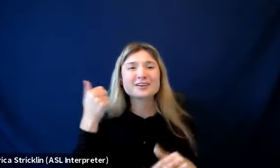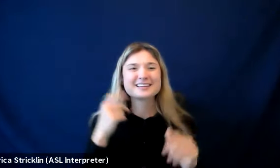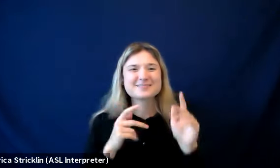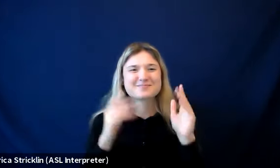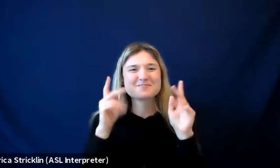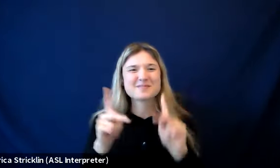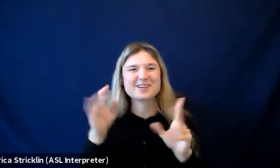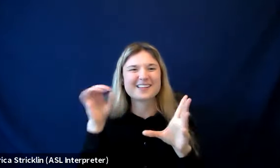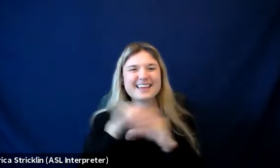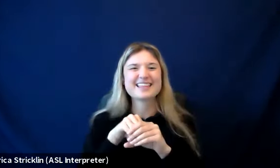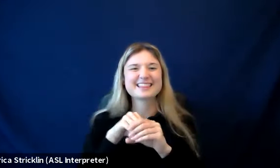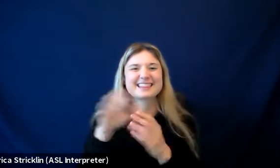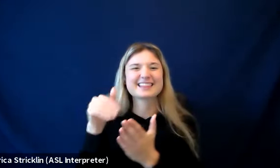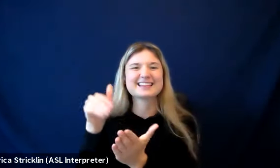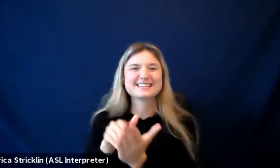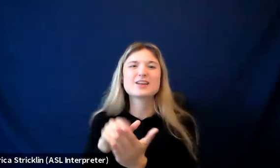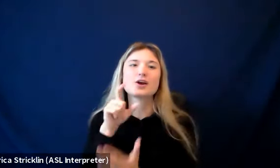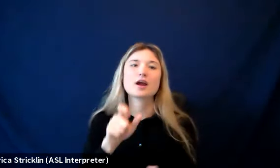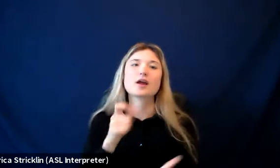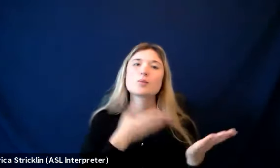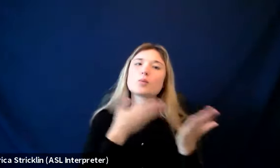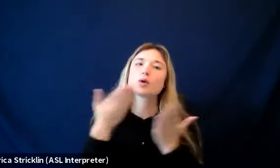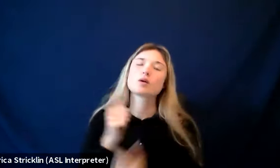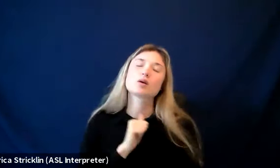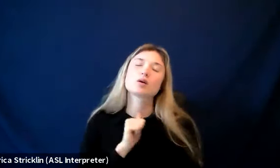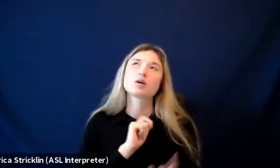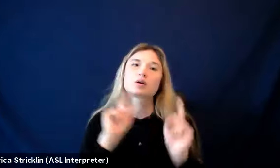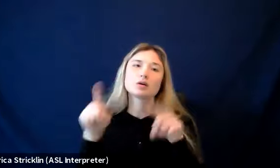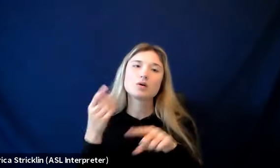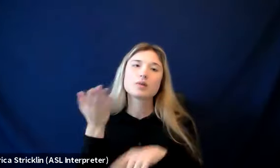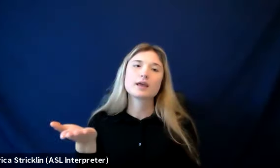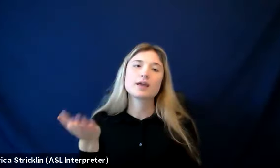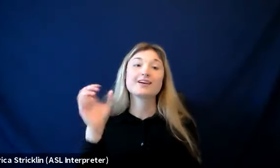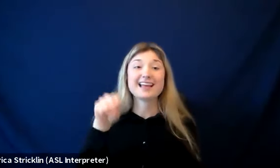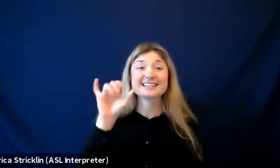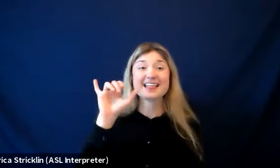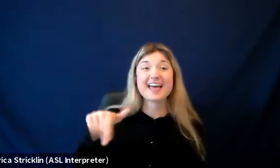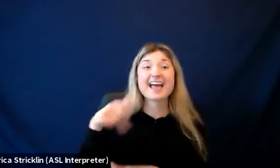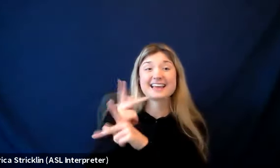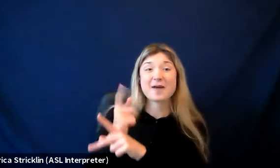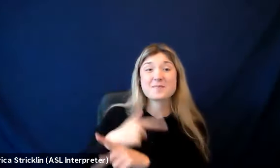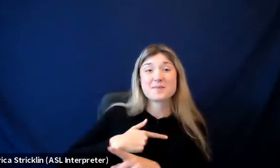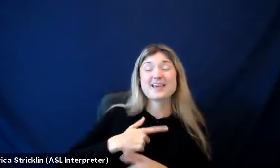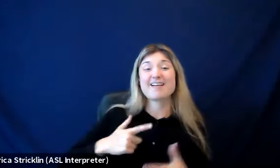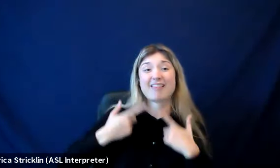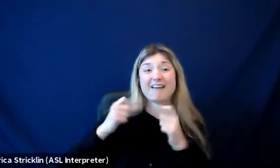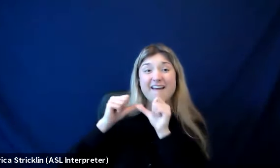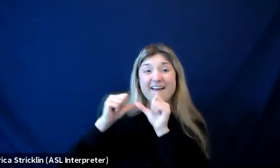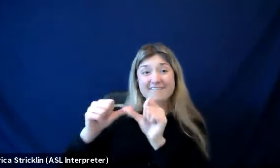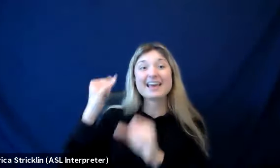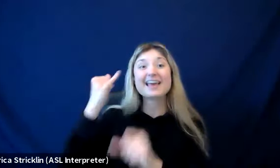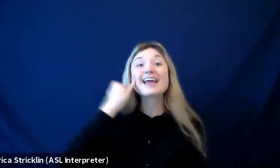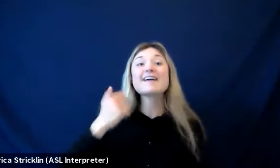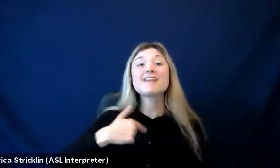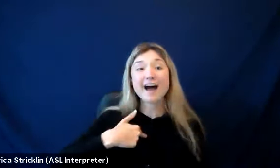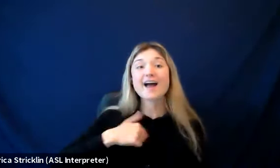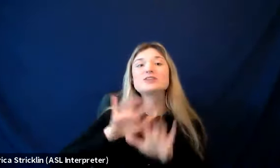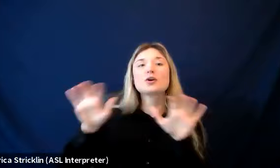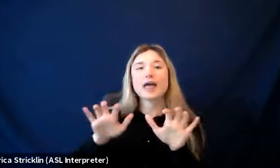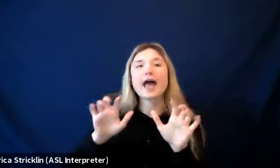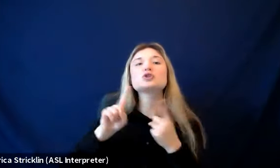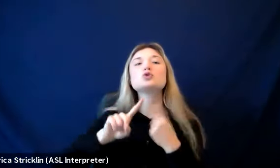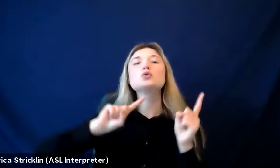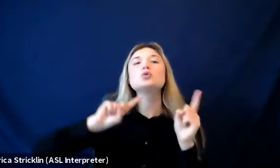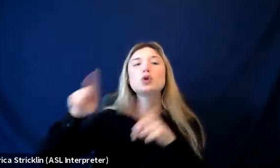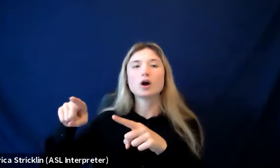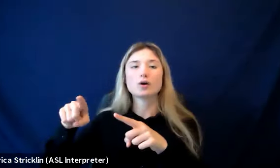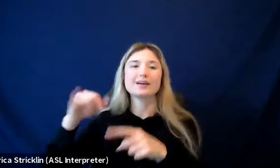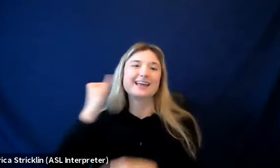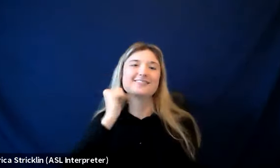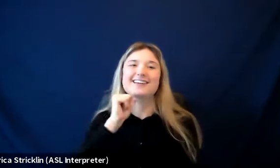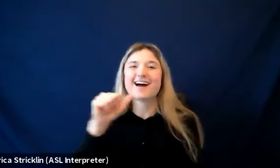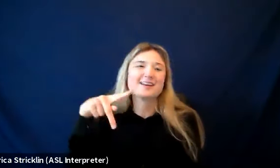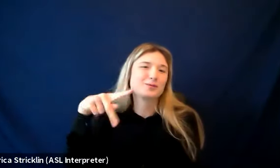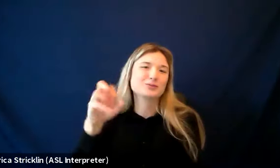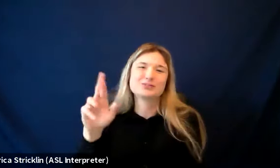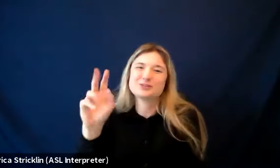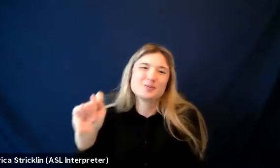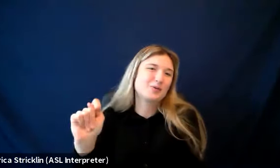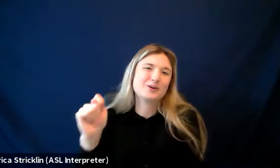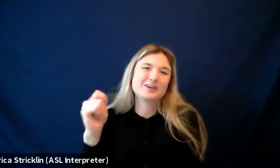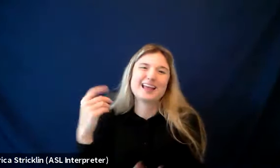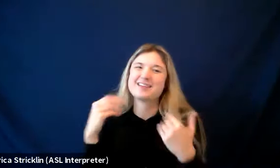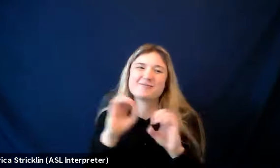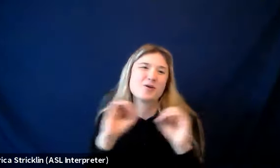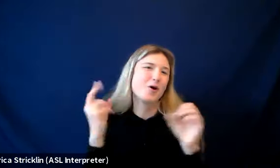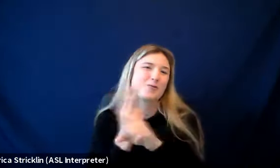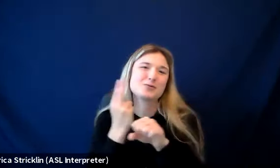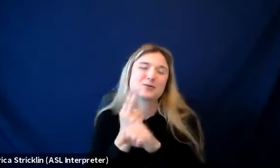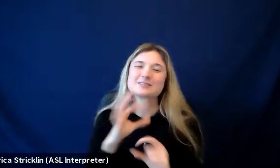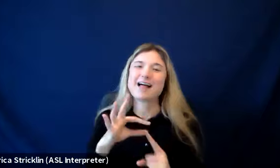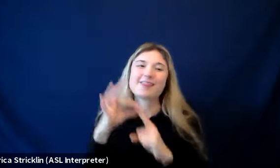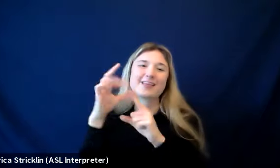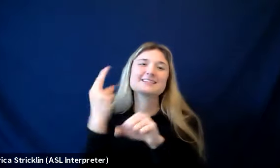have to bring myself to dialysis. And so, yes it's what kept me alive as long as I made the initiative to go to dialysis. Otherwise, it was just a port it serve no purpose unless I use the machine to be able to access it.